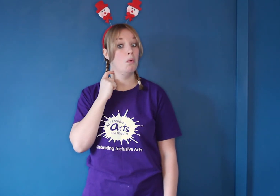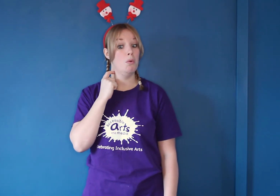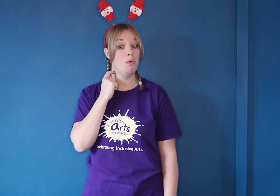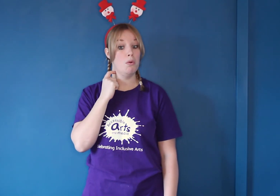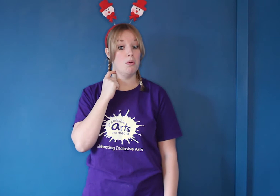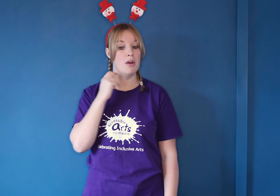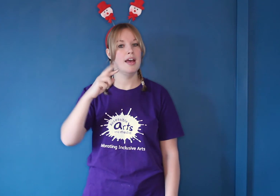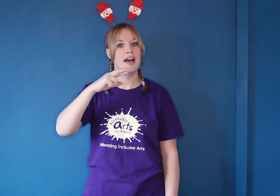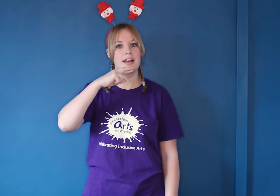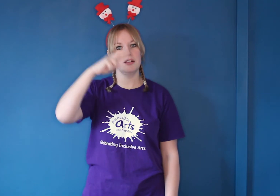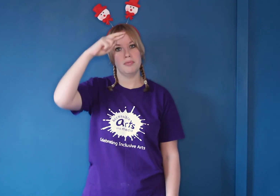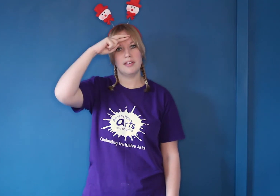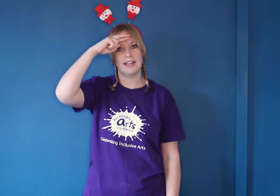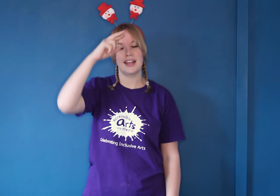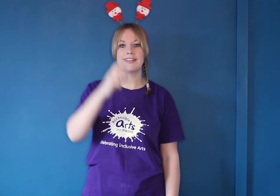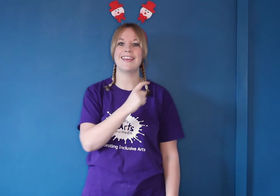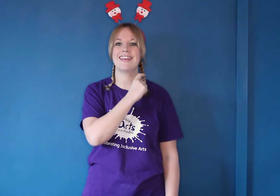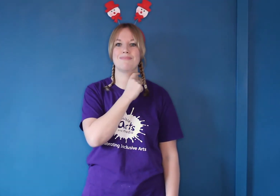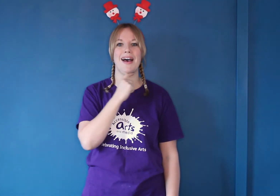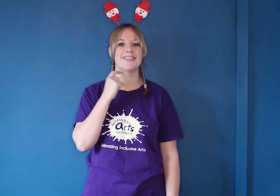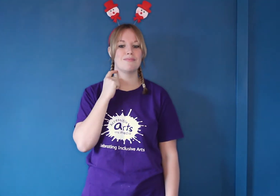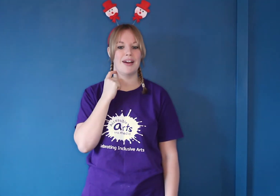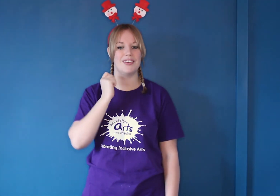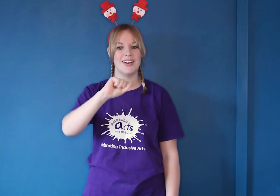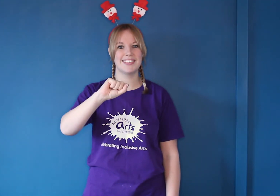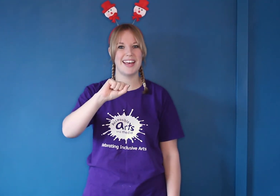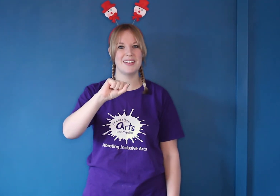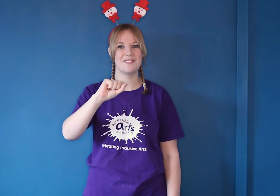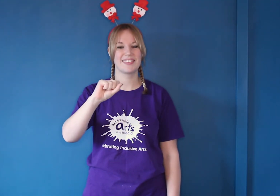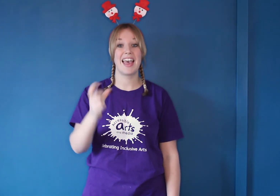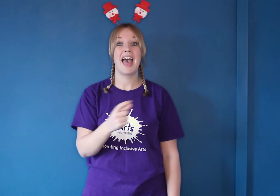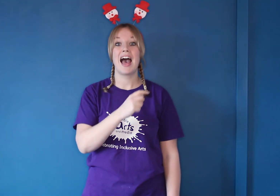Oo. And pretend tha the is Parson Brown.